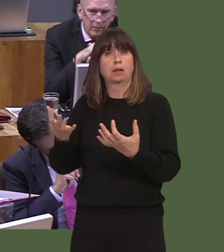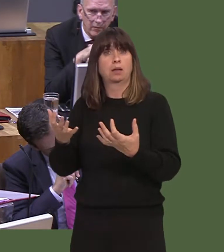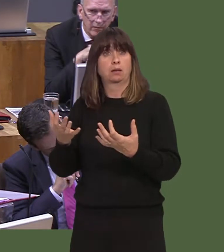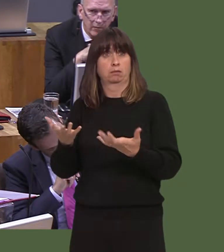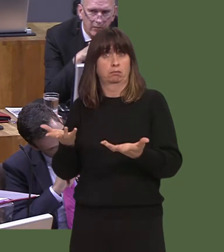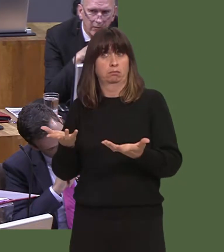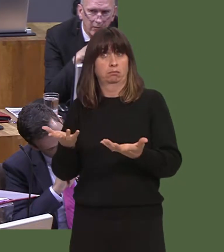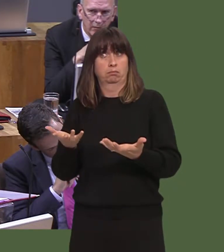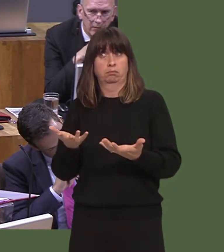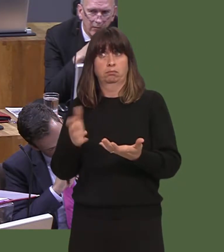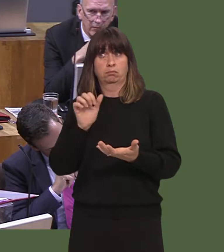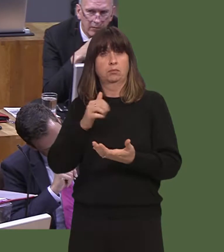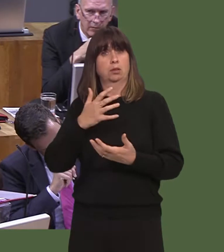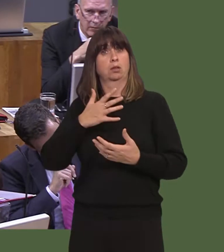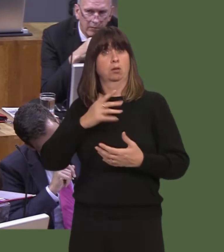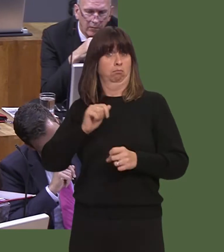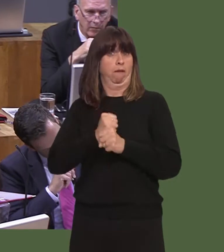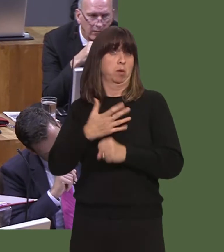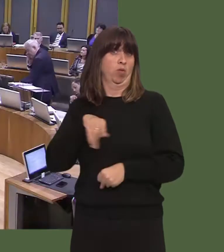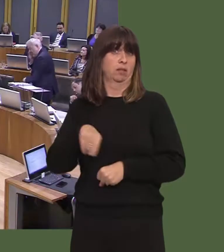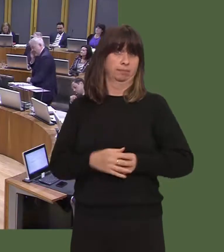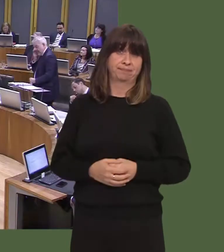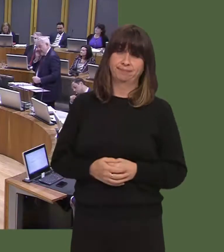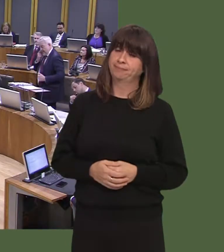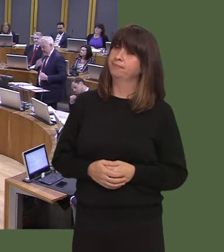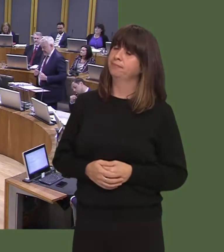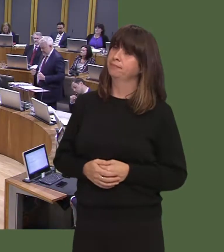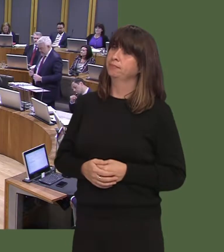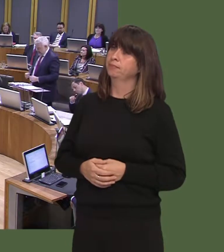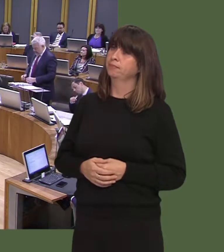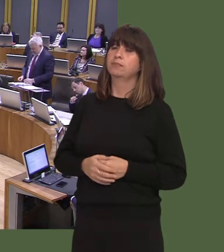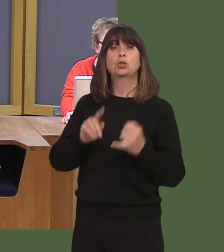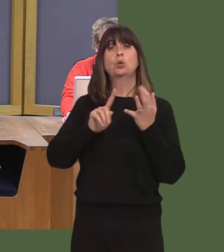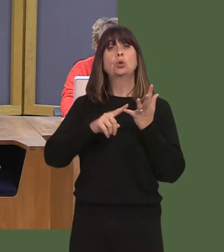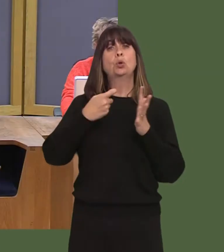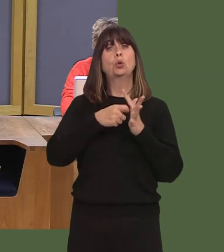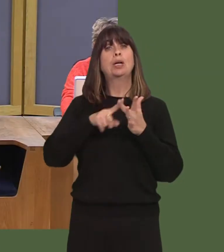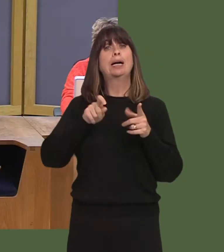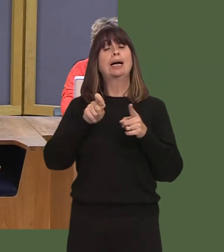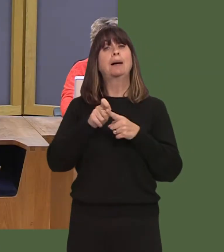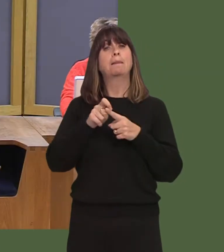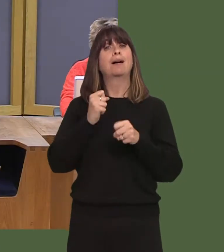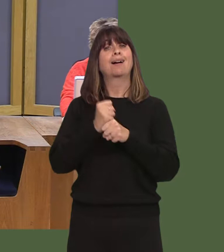to see, and particularly what the Government wants to see. Y Llywydd / The Llywydd: Leader of the UKIP group, Gareth Bennett.